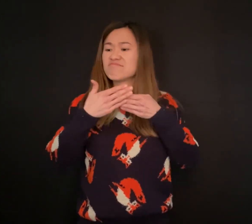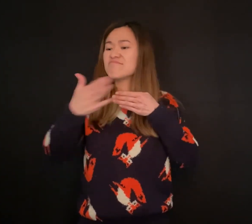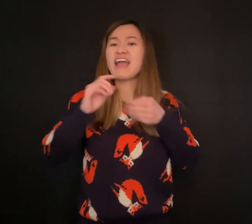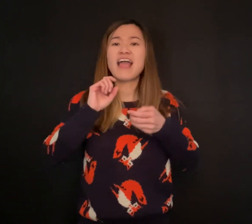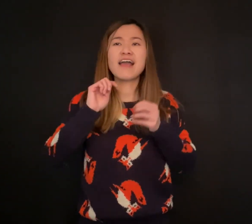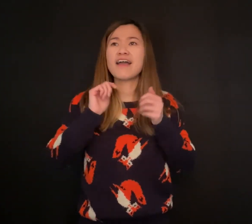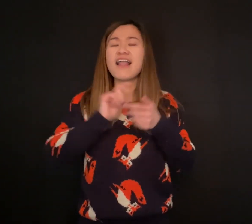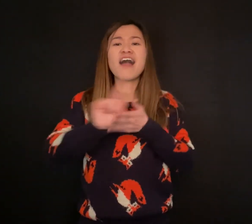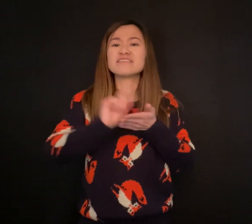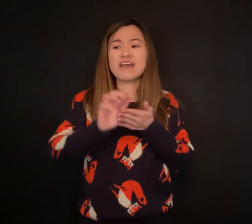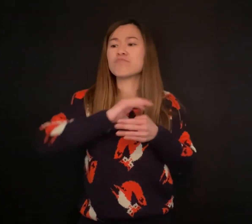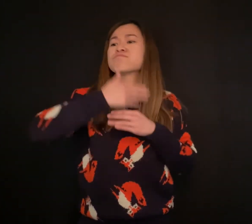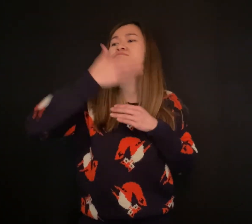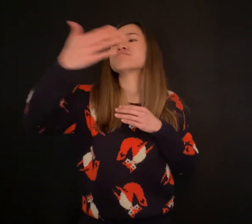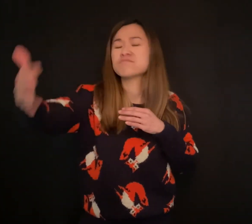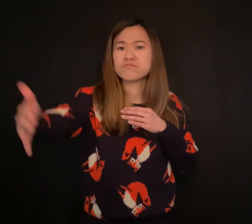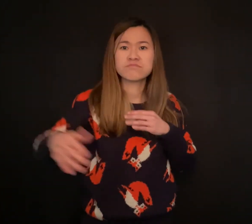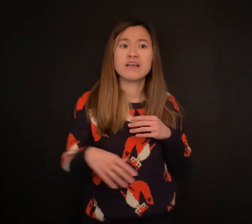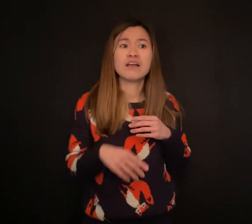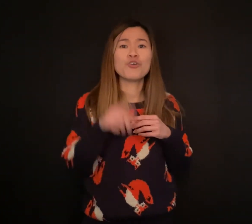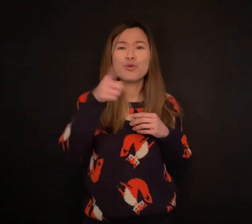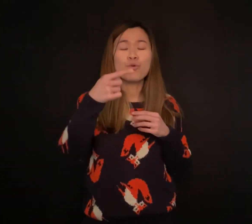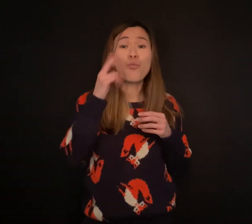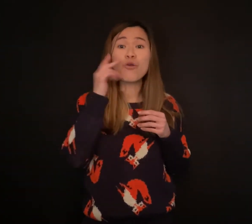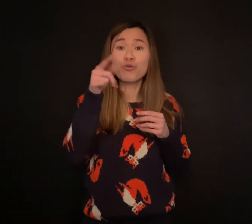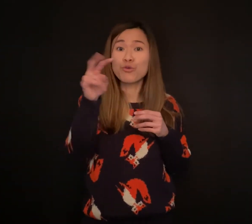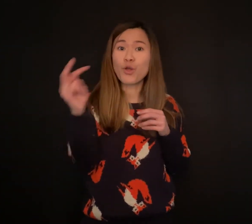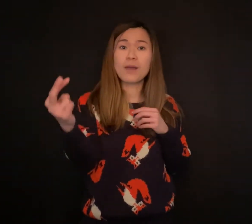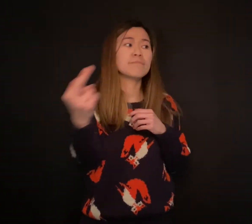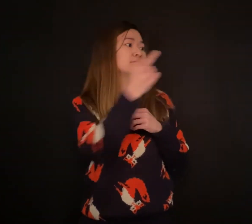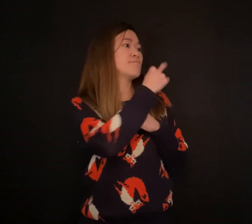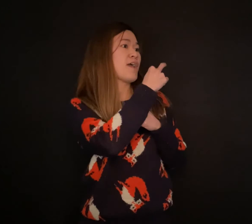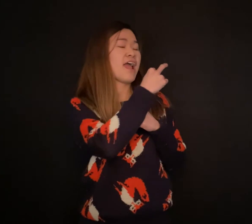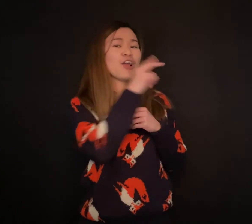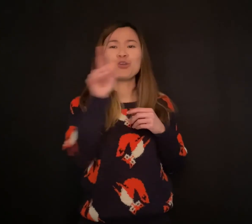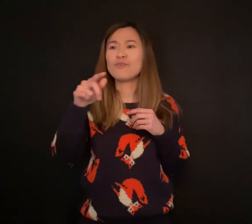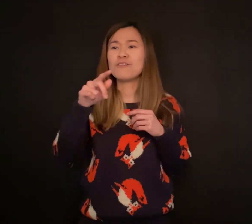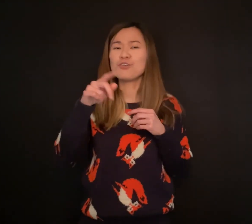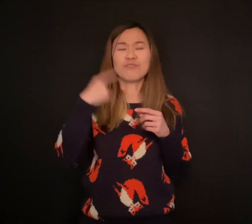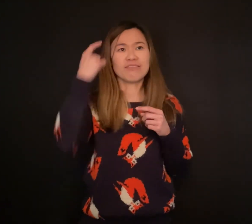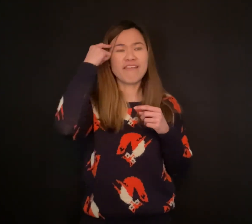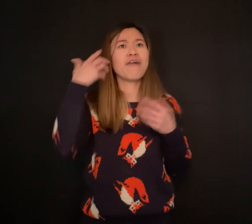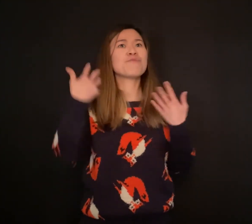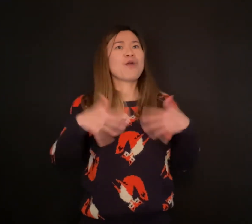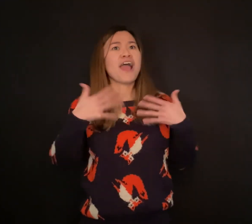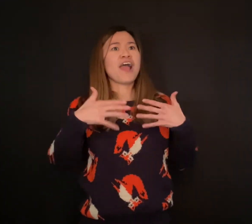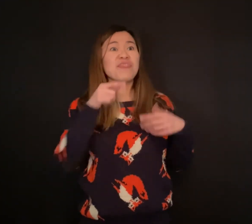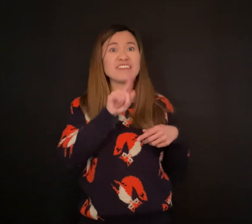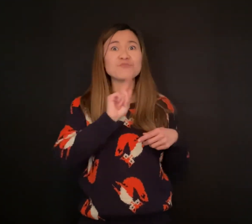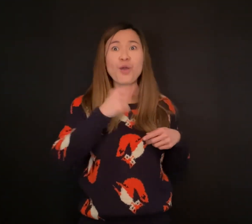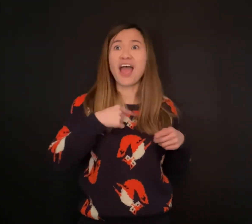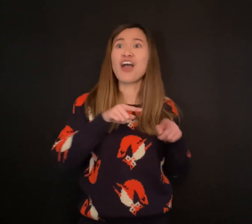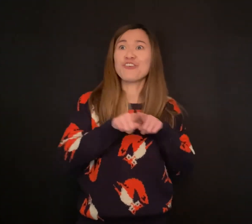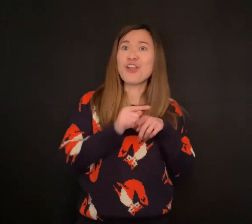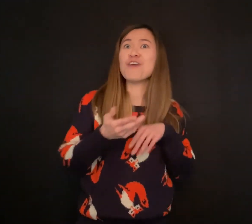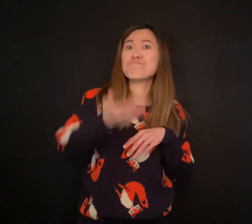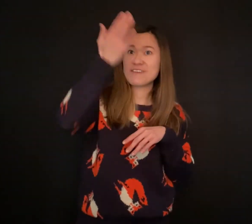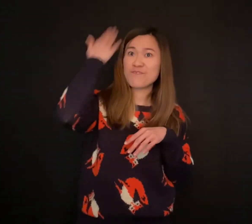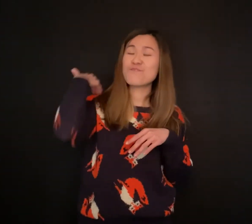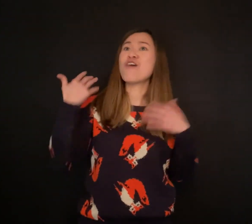After all of this, you will look back and think, Wow, look at what I've learned during this time